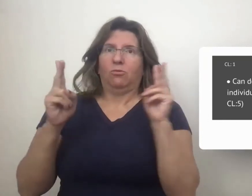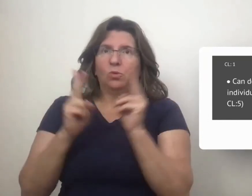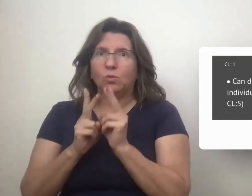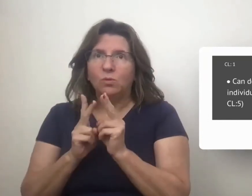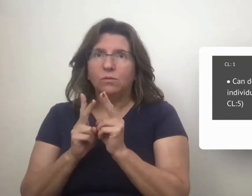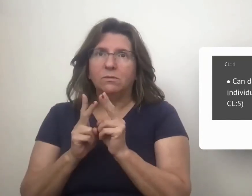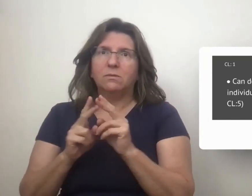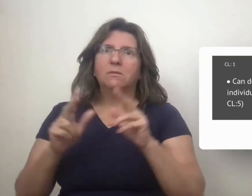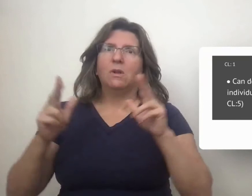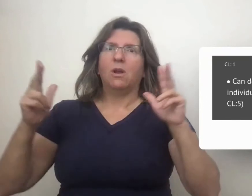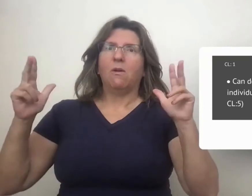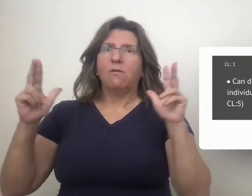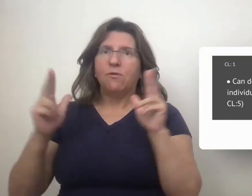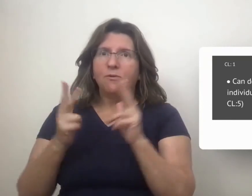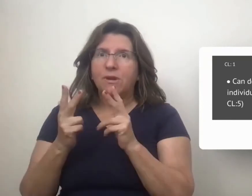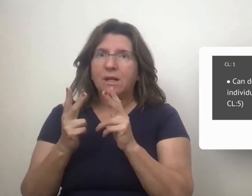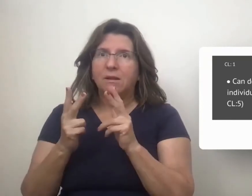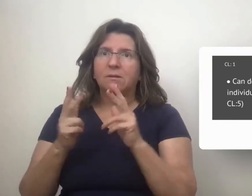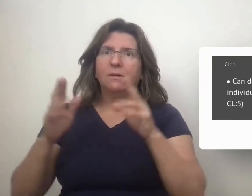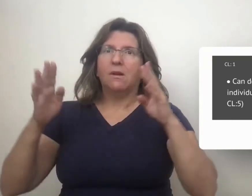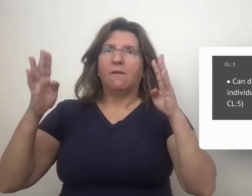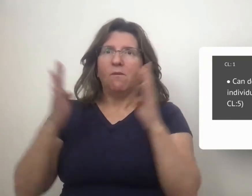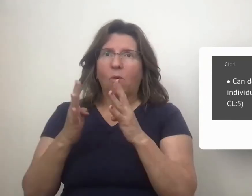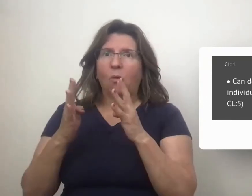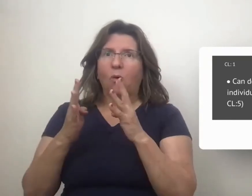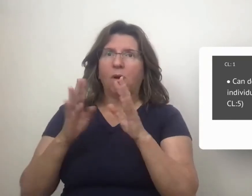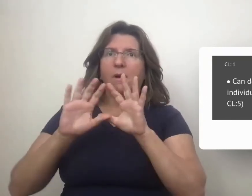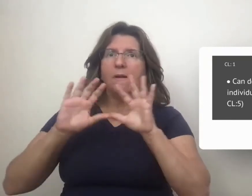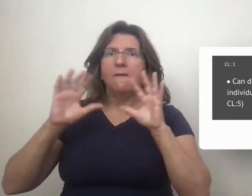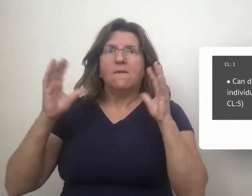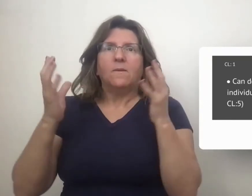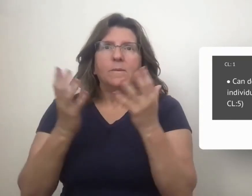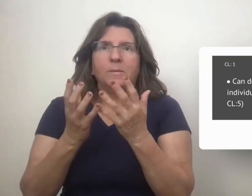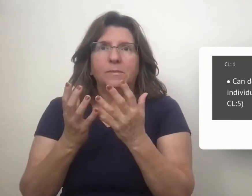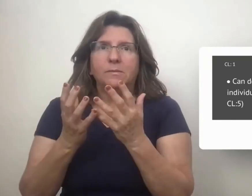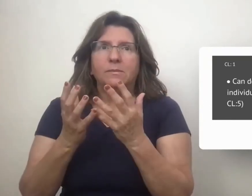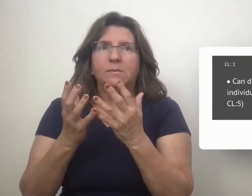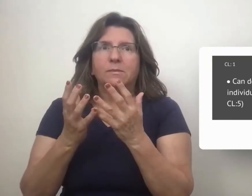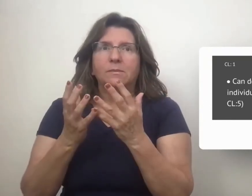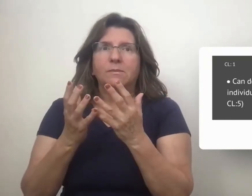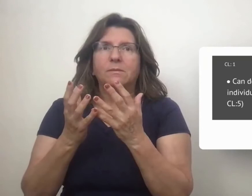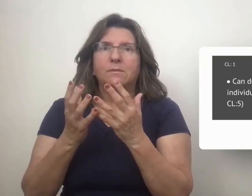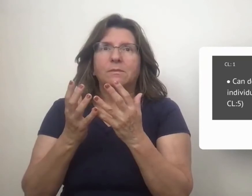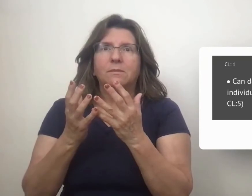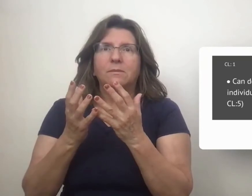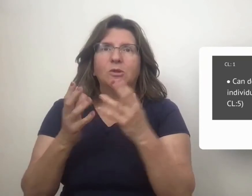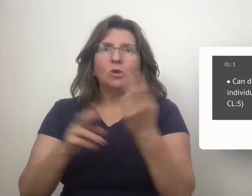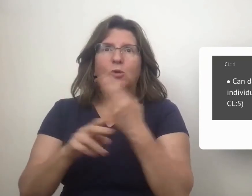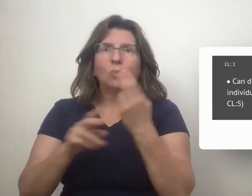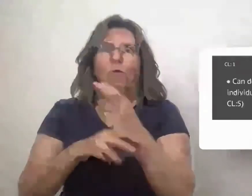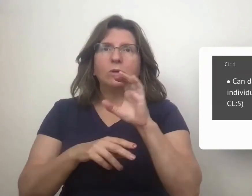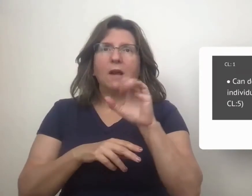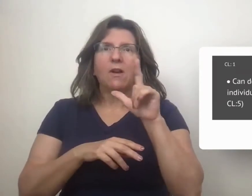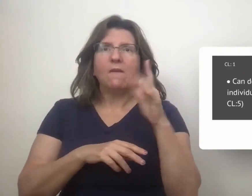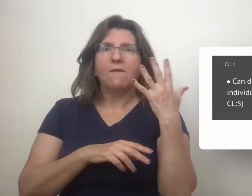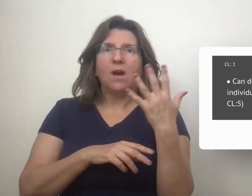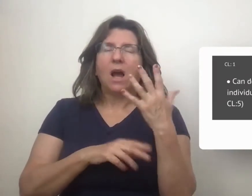Two couples . . . two triads . . . you see how you can modify it to show people coming together.